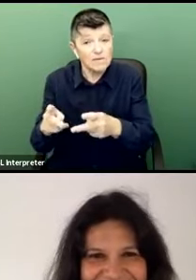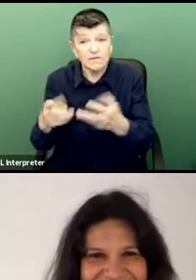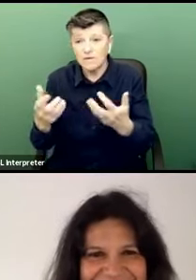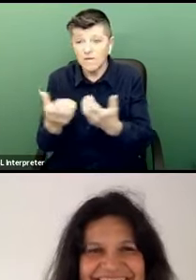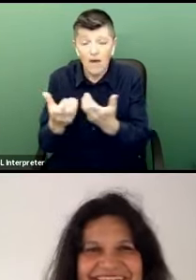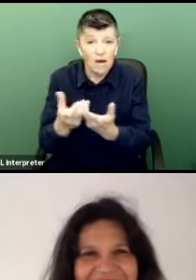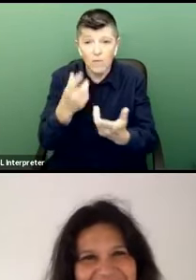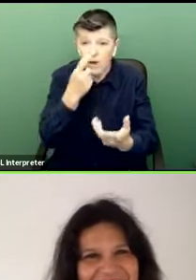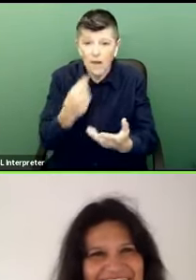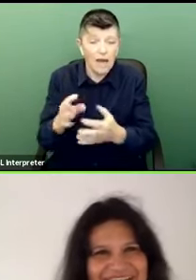see where thing get moved away